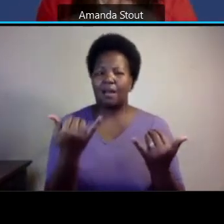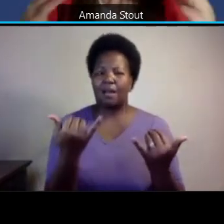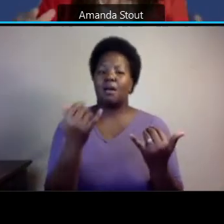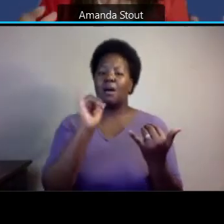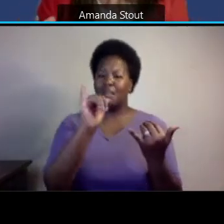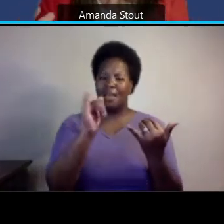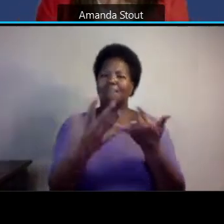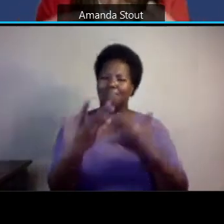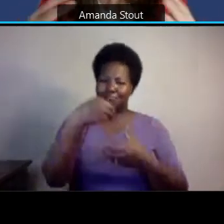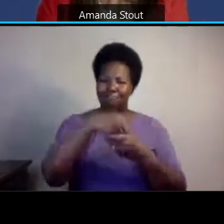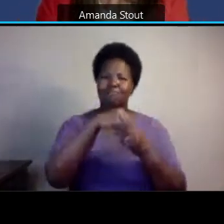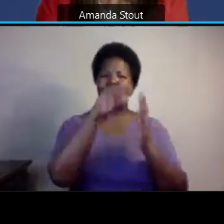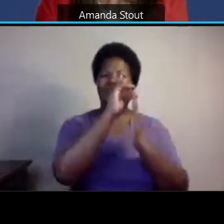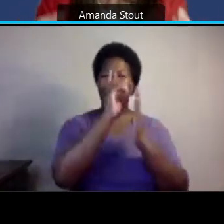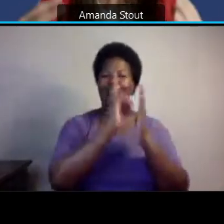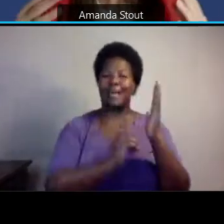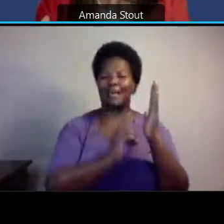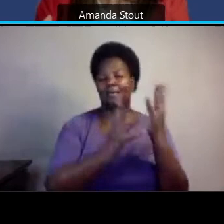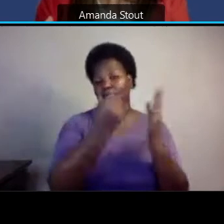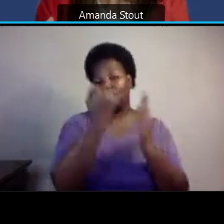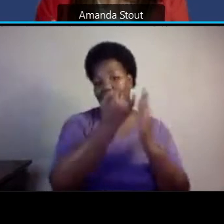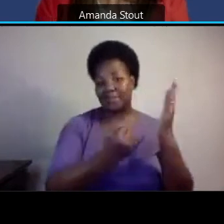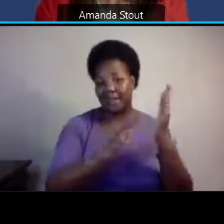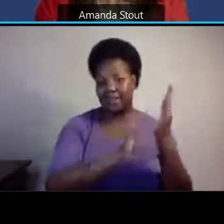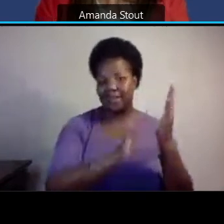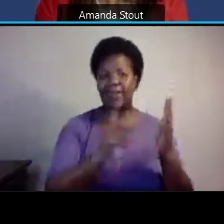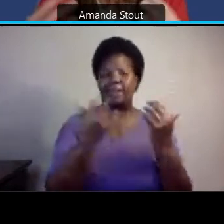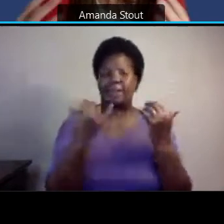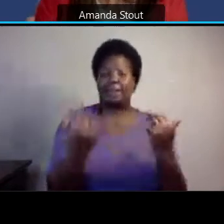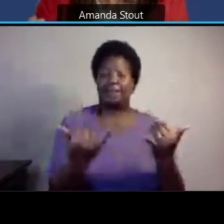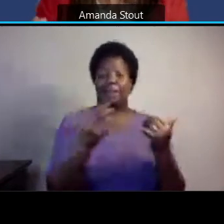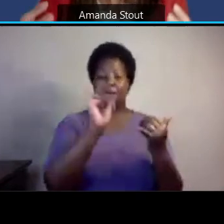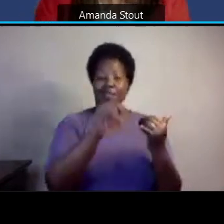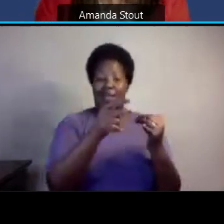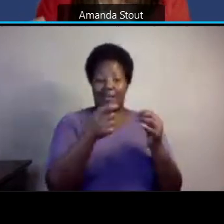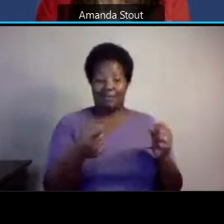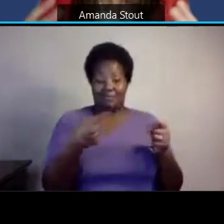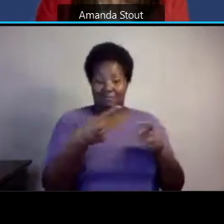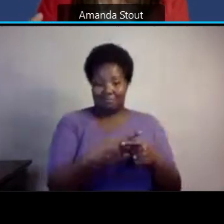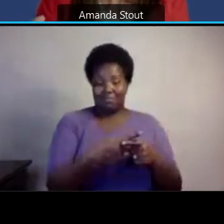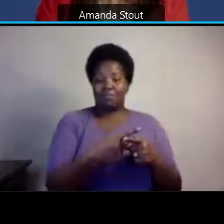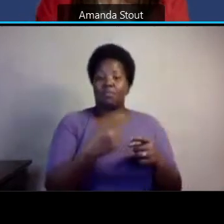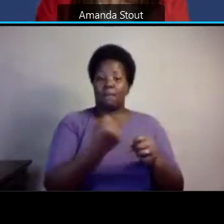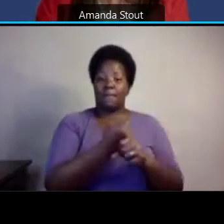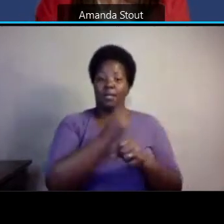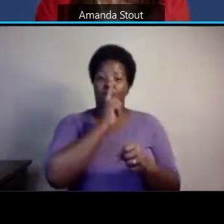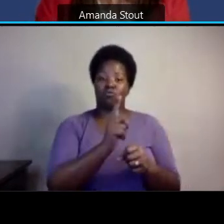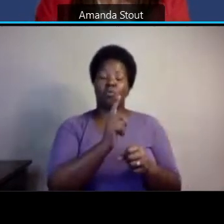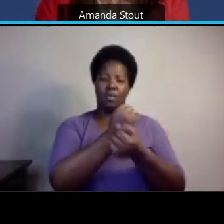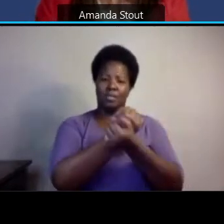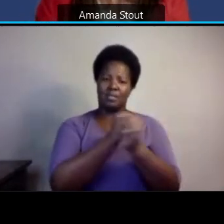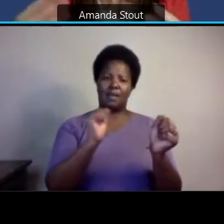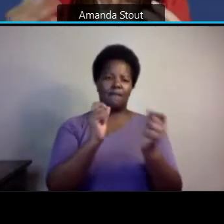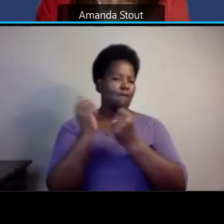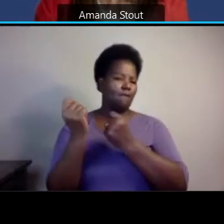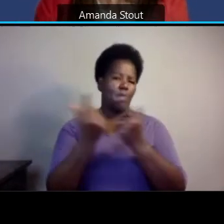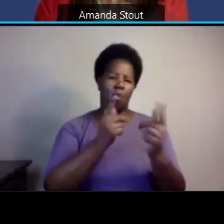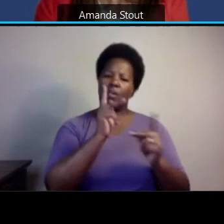the design team has designed this intersection um to be safer for all users and then the traffic